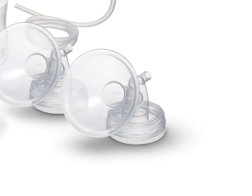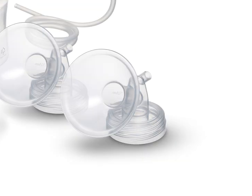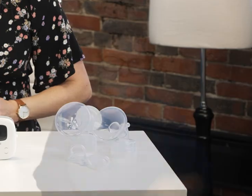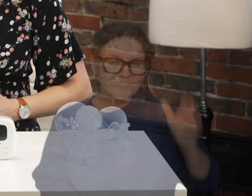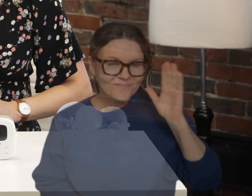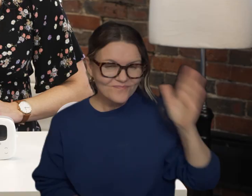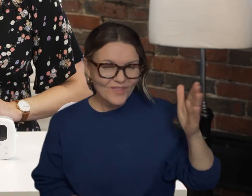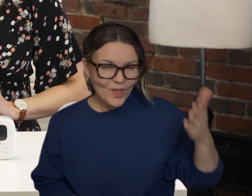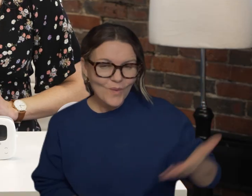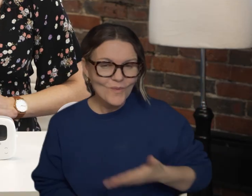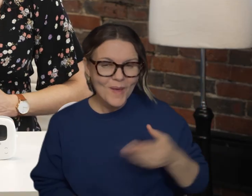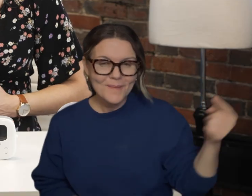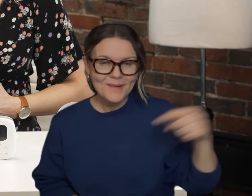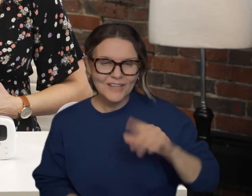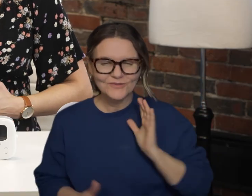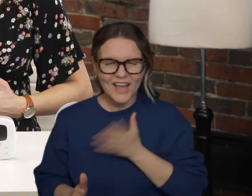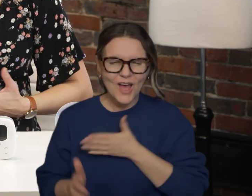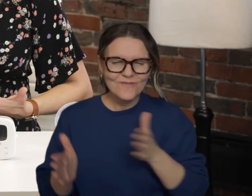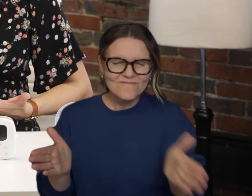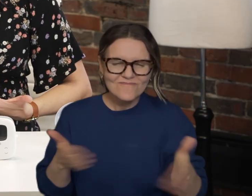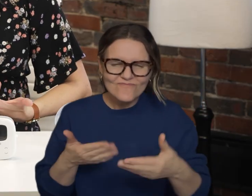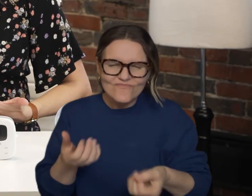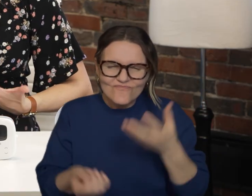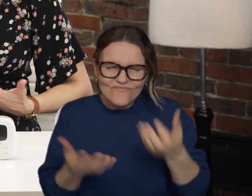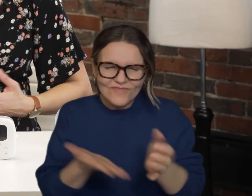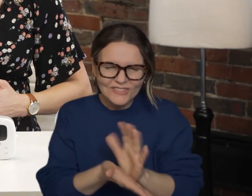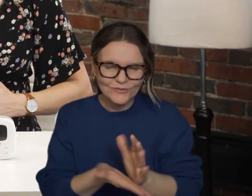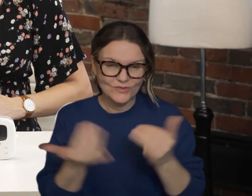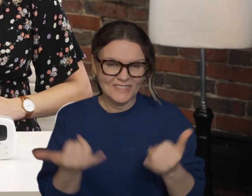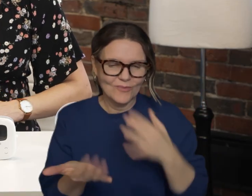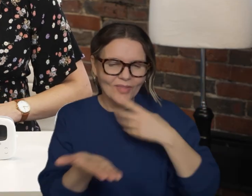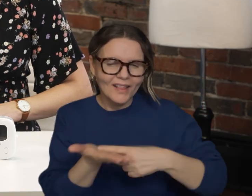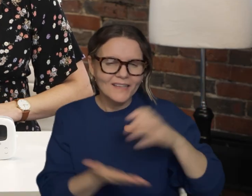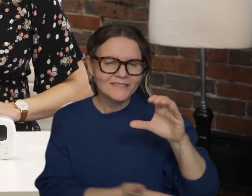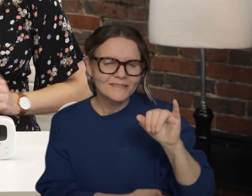Welcome back to our Unboxing Series today we're going to talk about the Cimilre P1